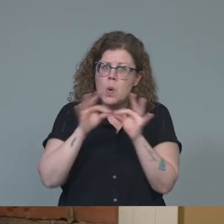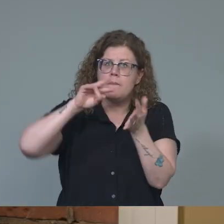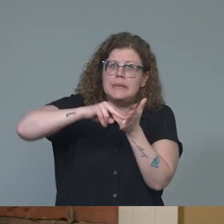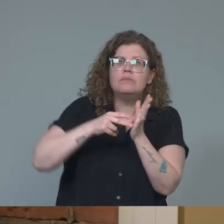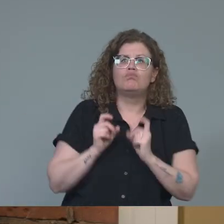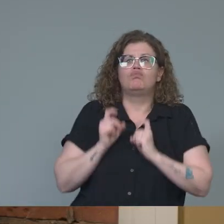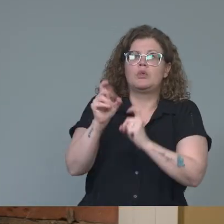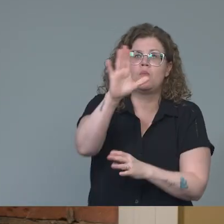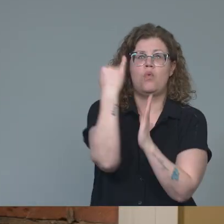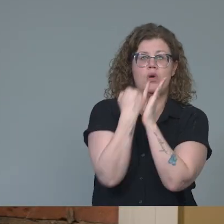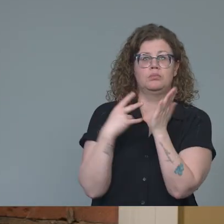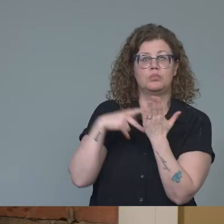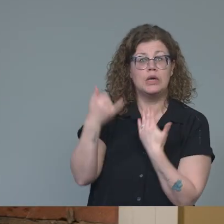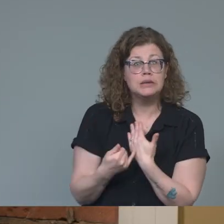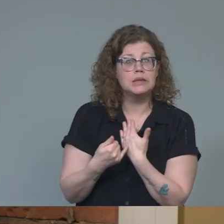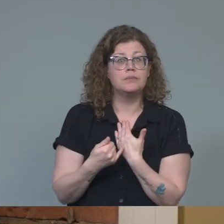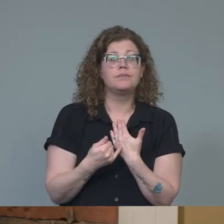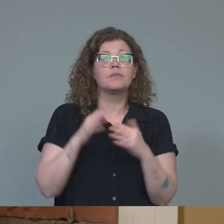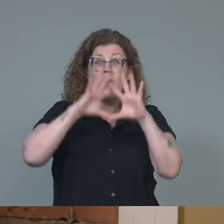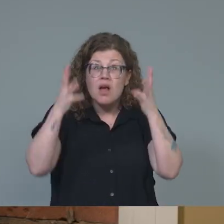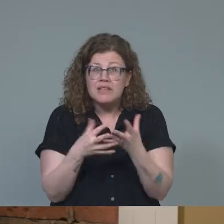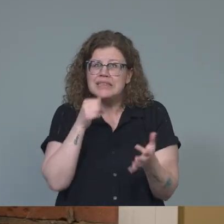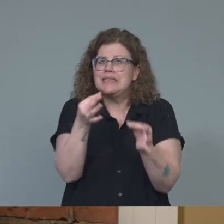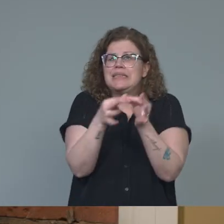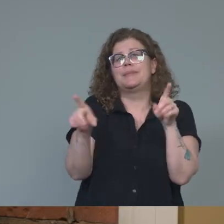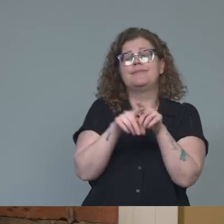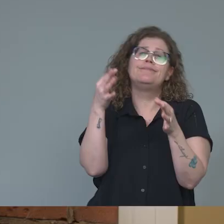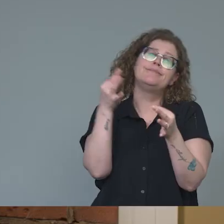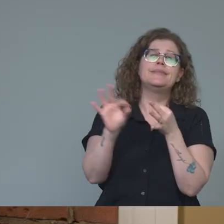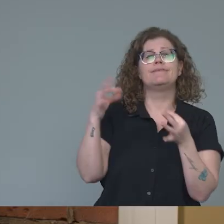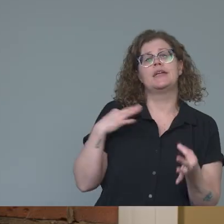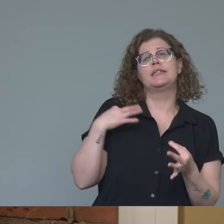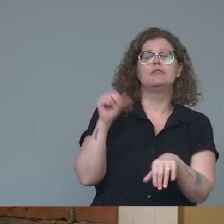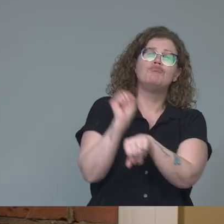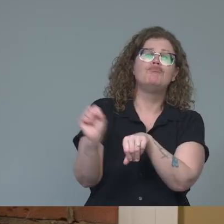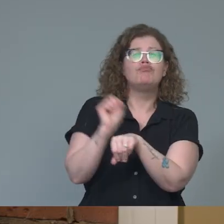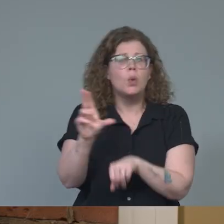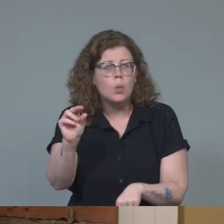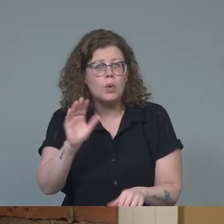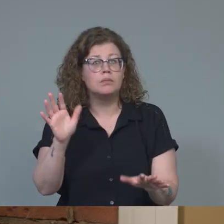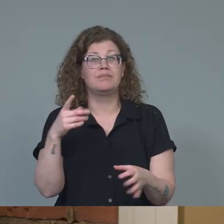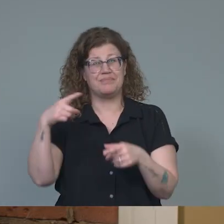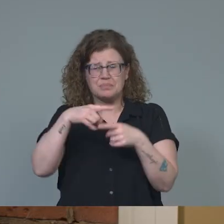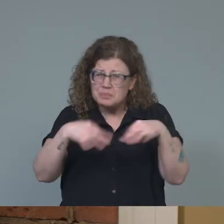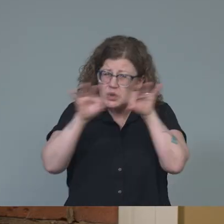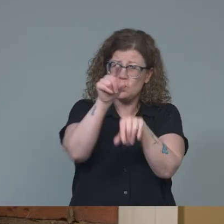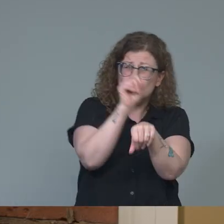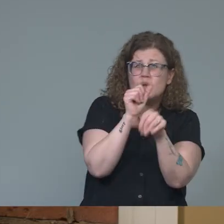again, when we're dealing with a meaningful interaction around the actual development of an artwork itself, isn't what we're looking for.